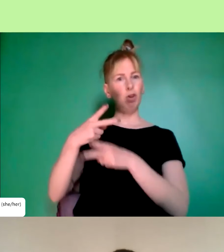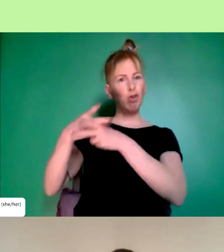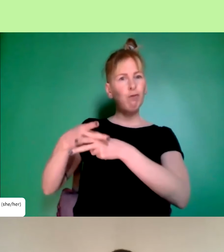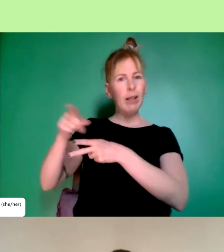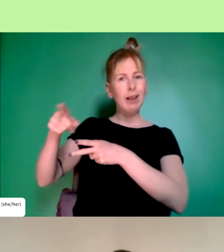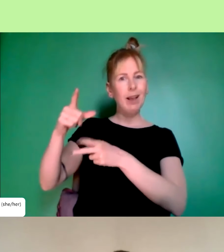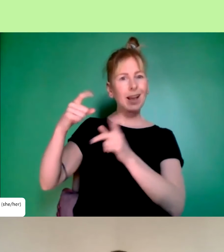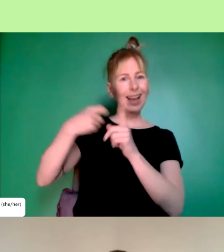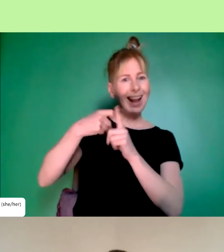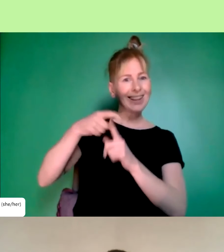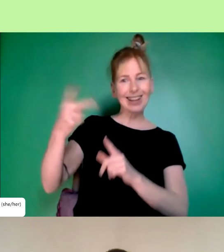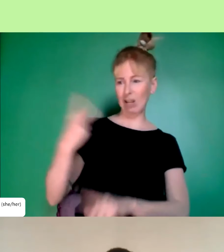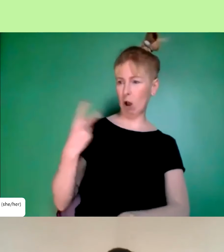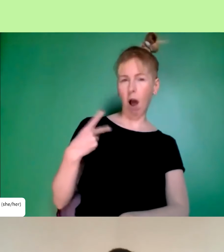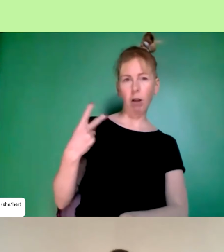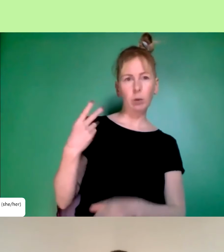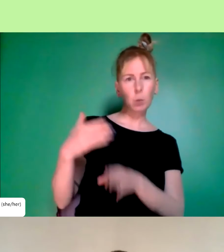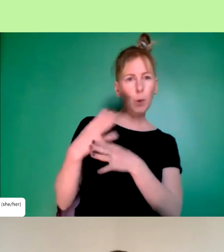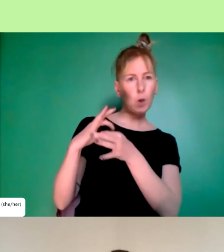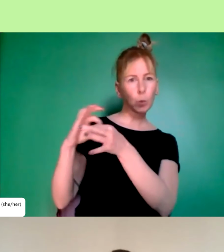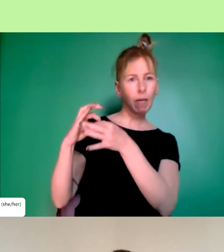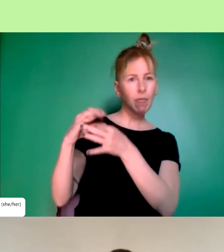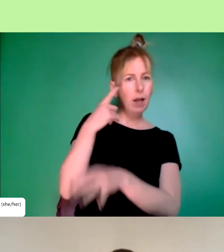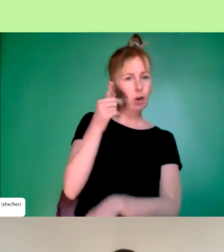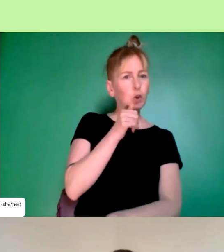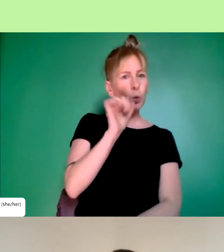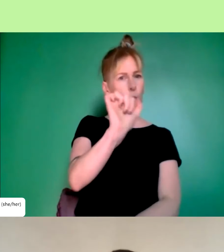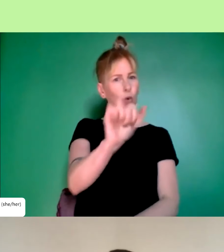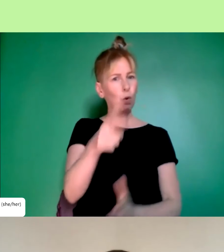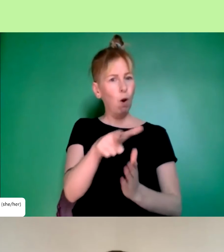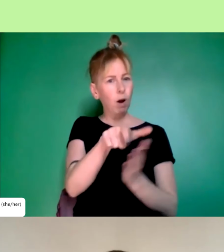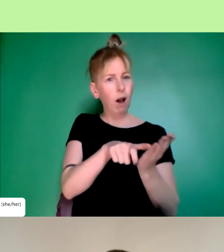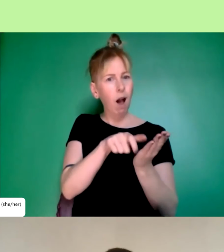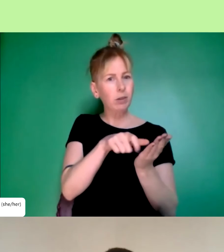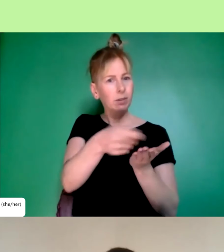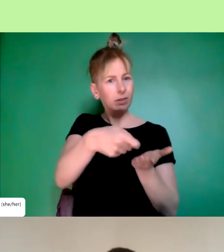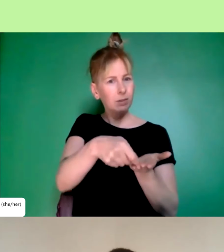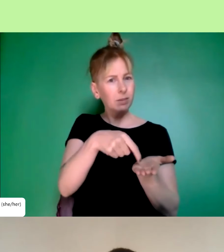to try and think of something that wasn't just addressing this system? That is like not really doing things for everybody?